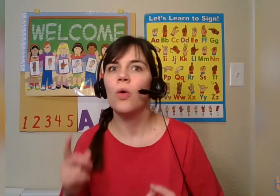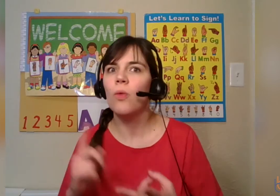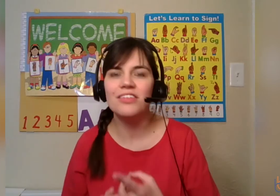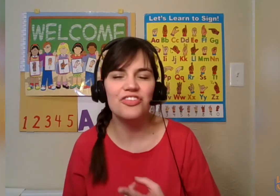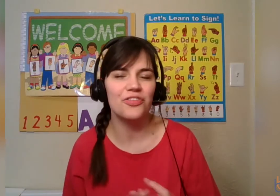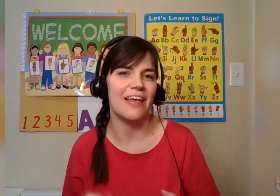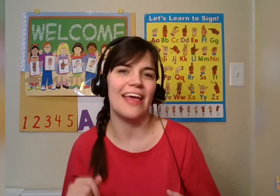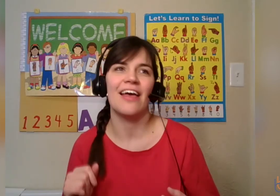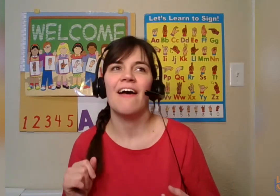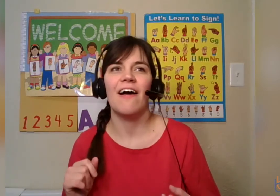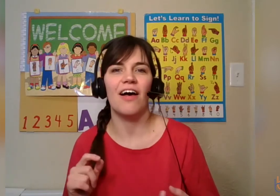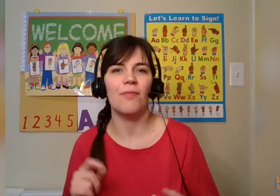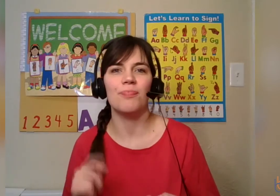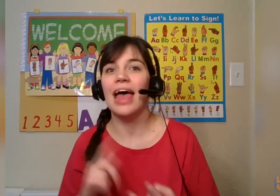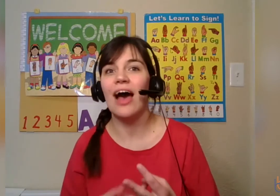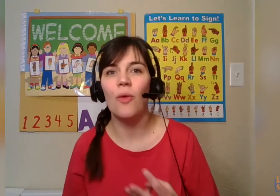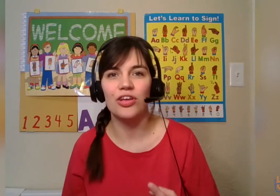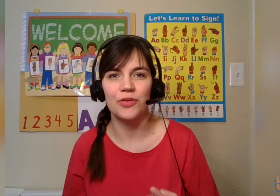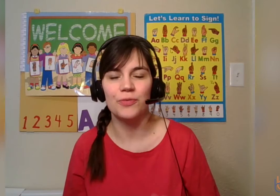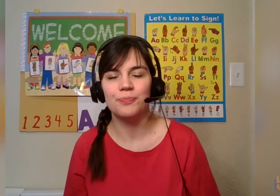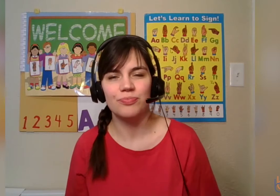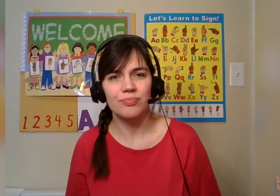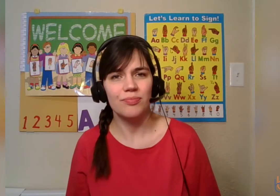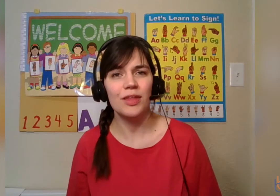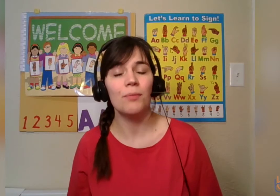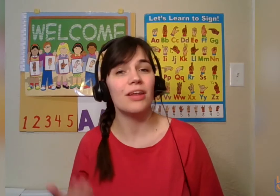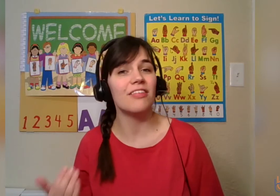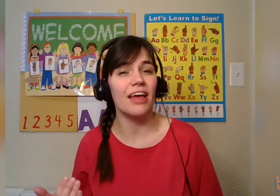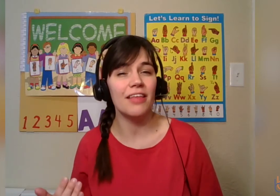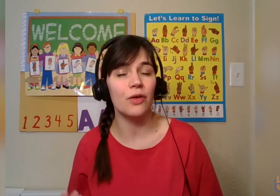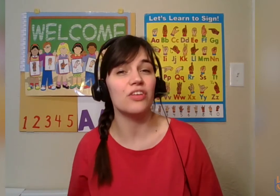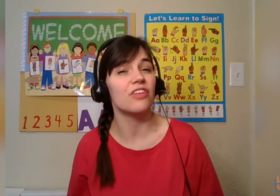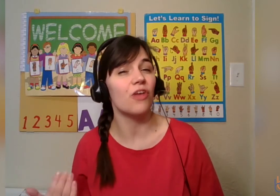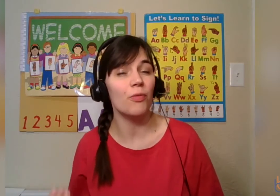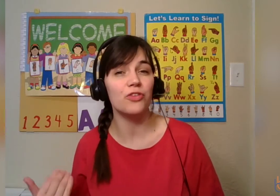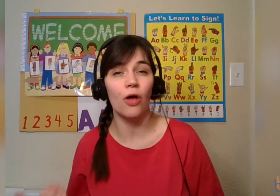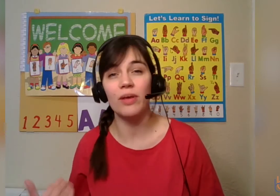"What did you say?" "How are you?" But in sign language, it's almost always